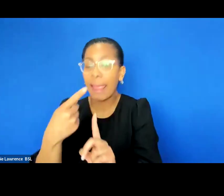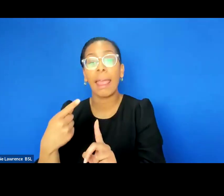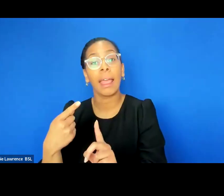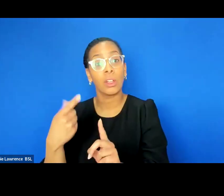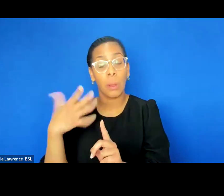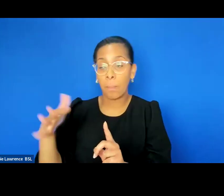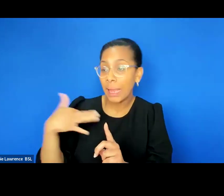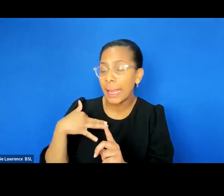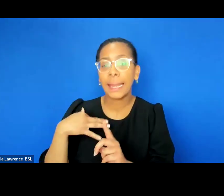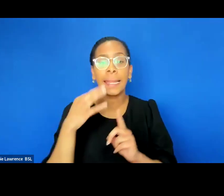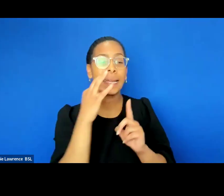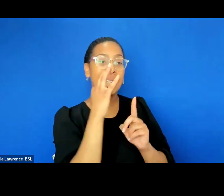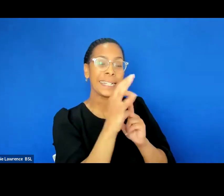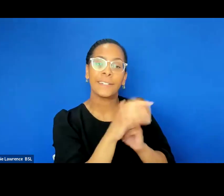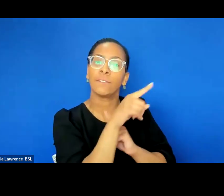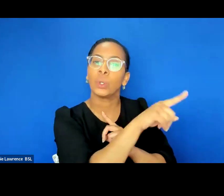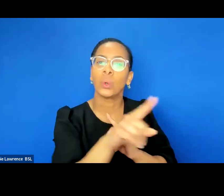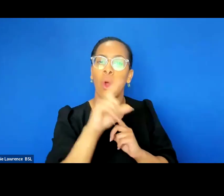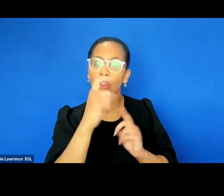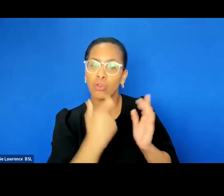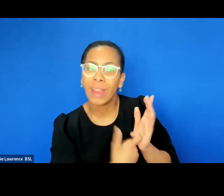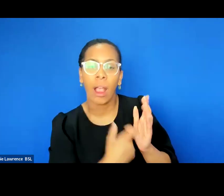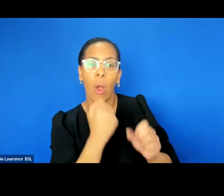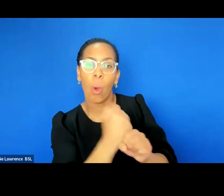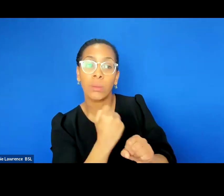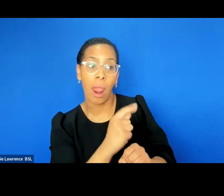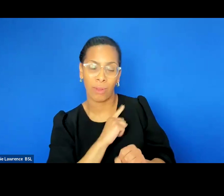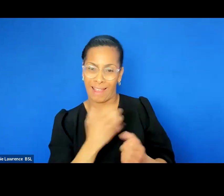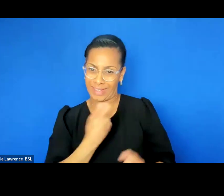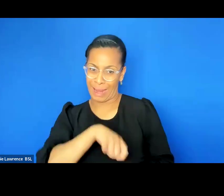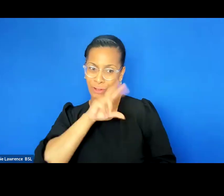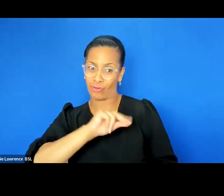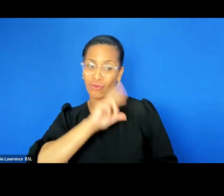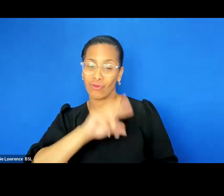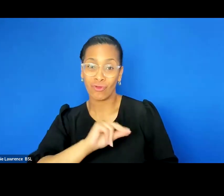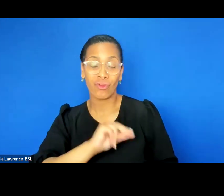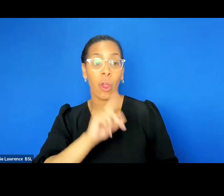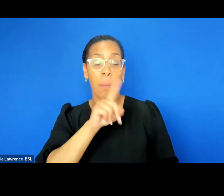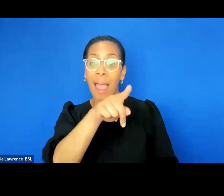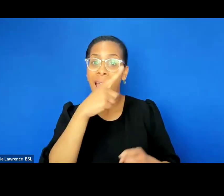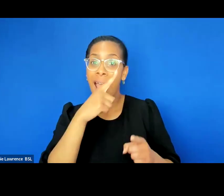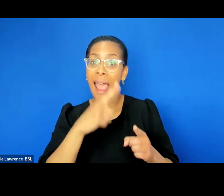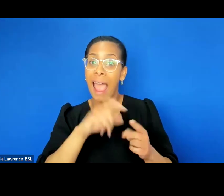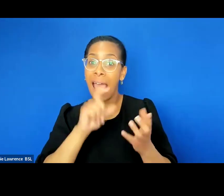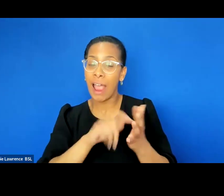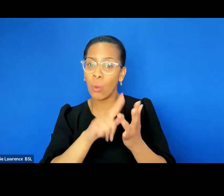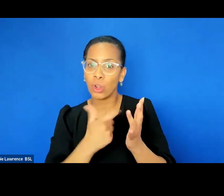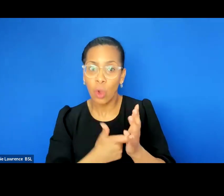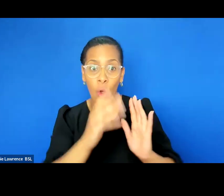Rica and Guatemala because of my Spanish skills. And then they offered me Ecuador, and cheeky me writes back to them and says, "I don't wanna go to Ecuador.